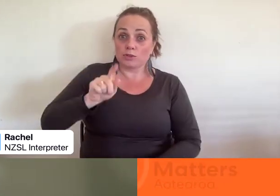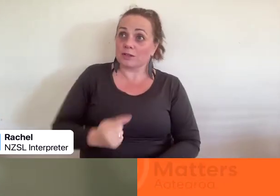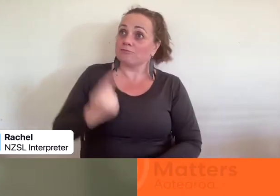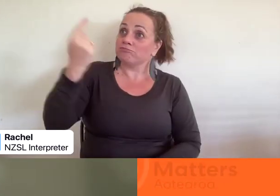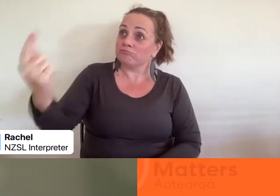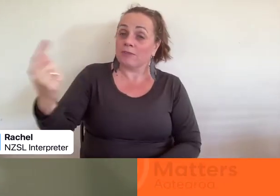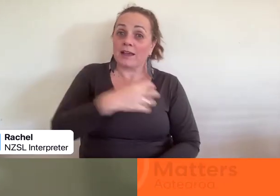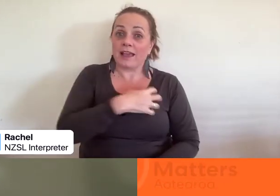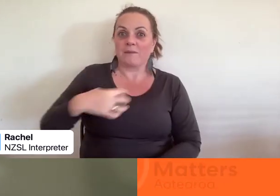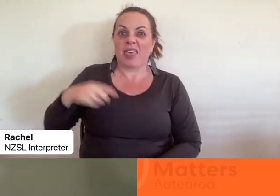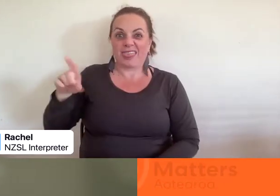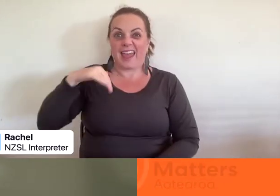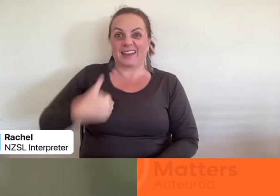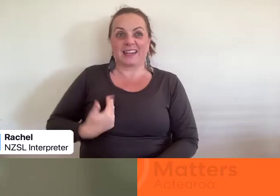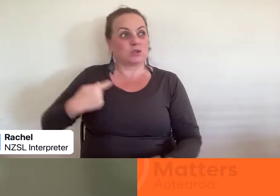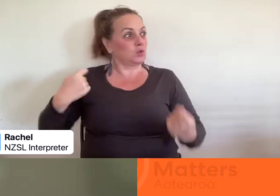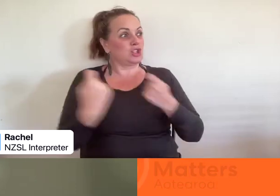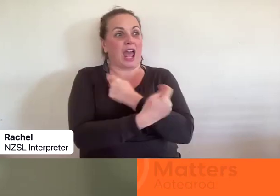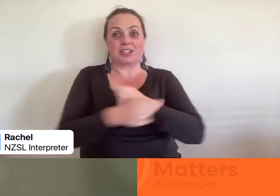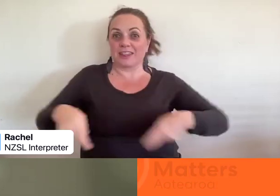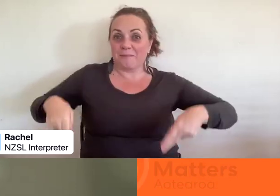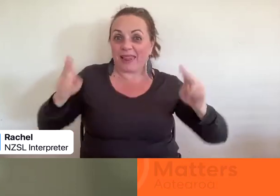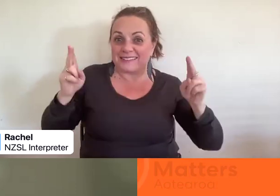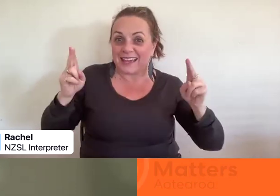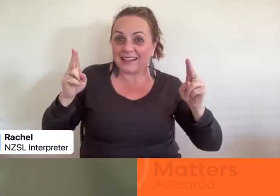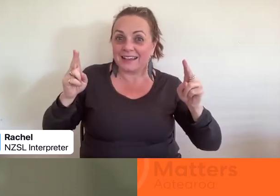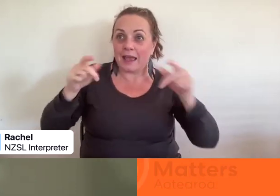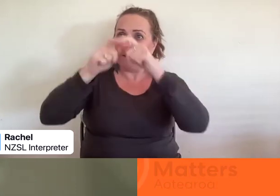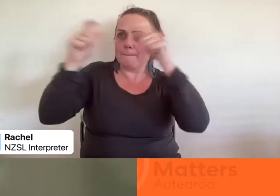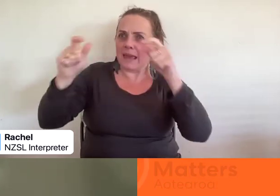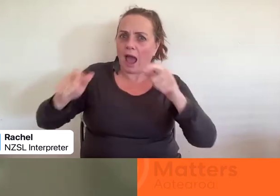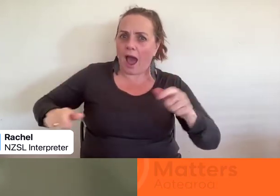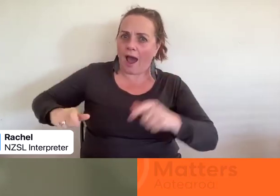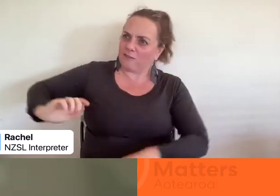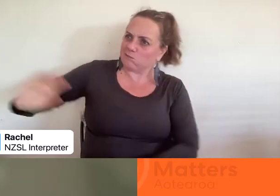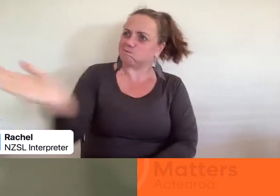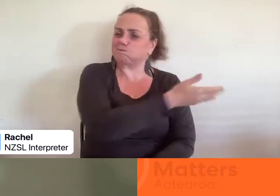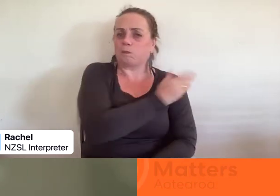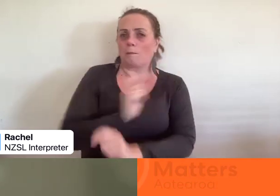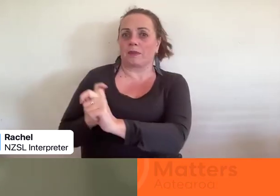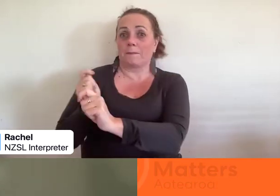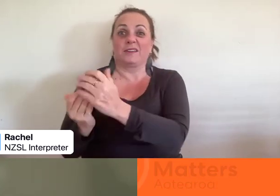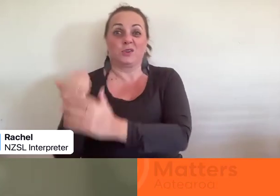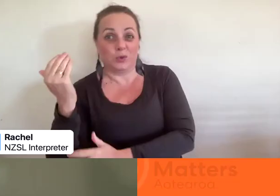whole building. Knock it down and create a new Beehive I think. But strengthen the accountability